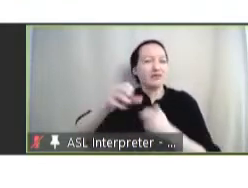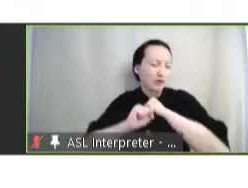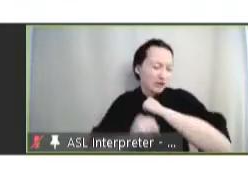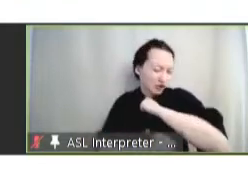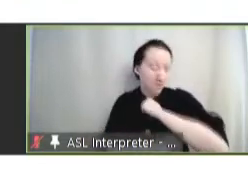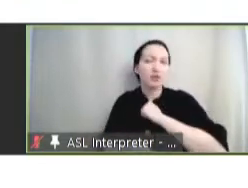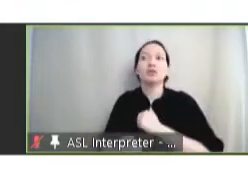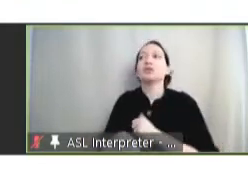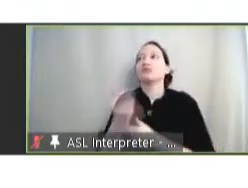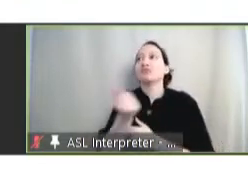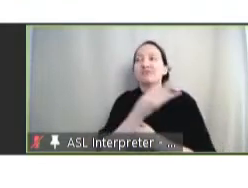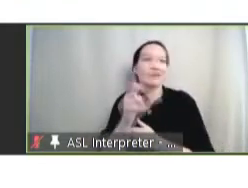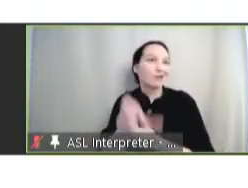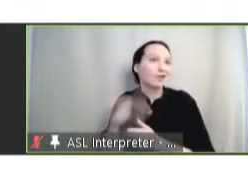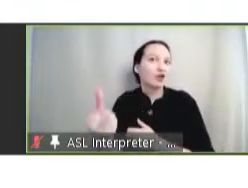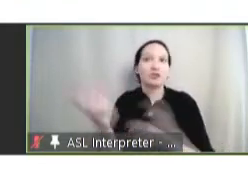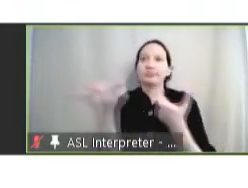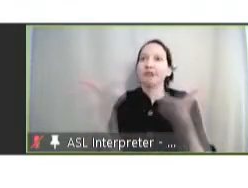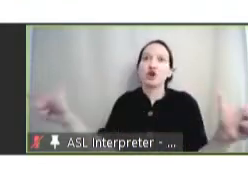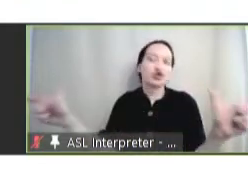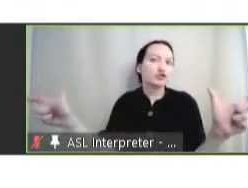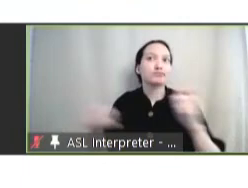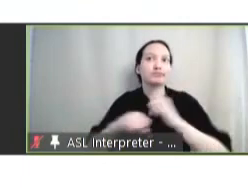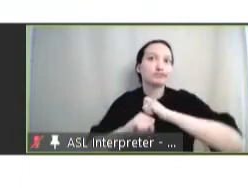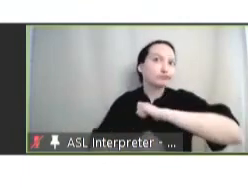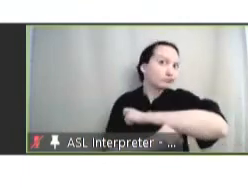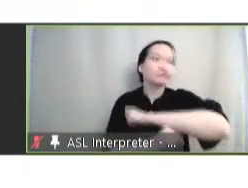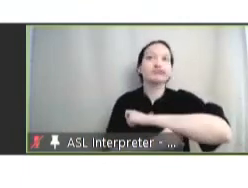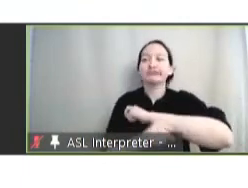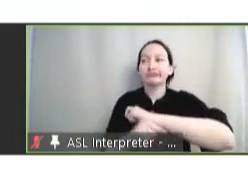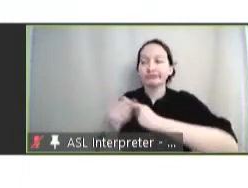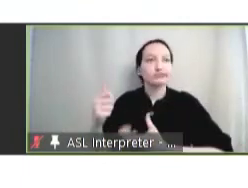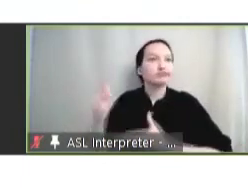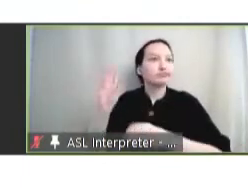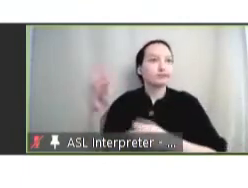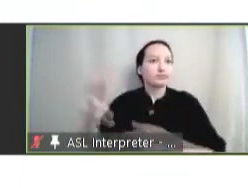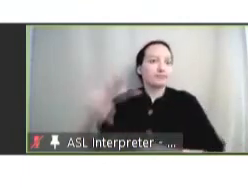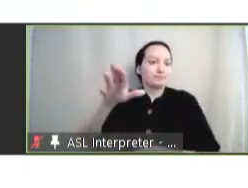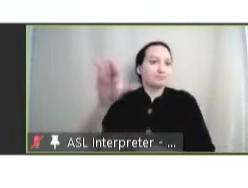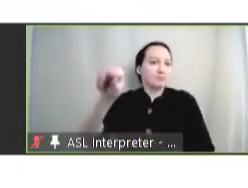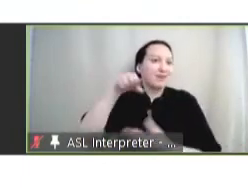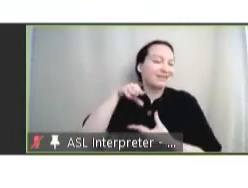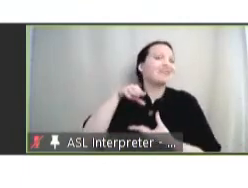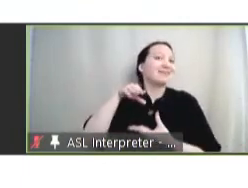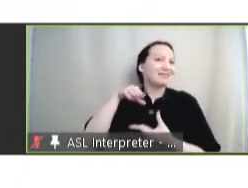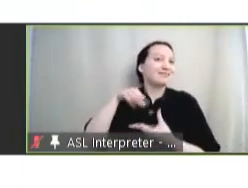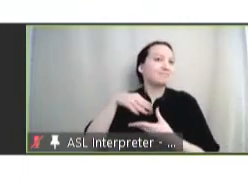and several other large foundations that have helped us with providing guidance to employers